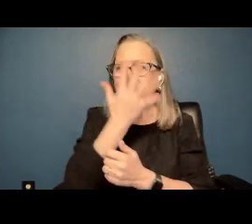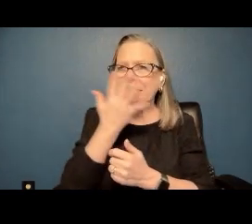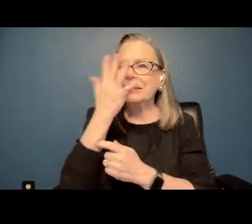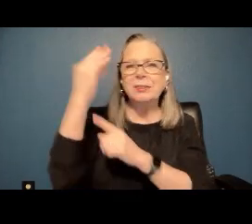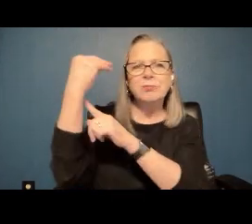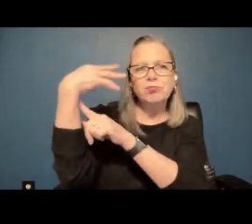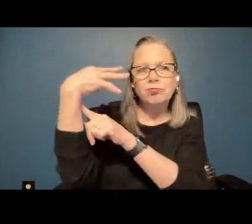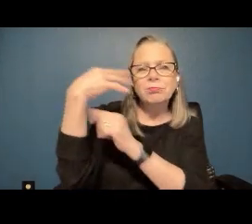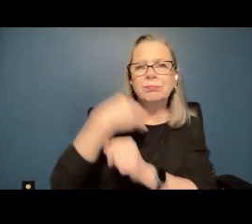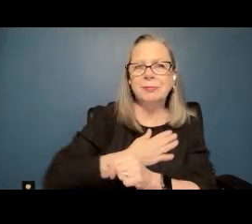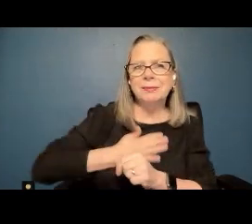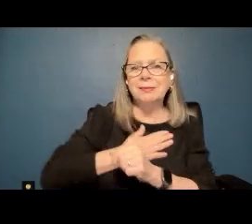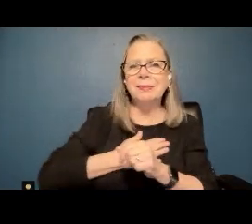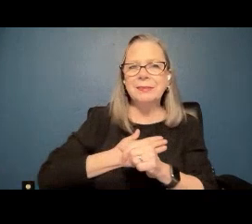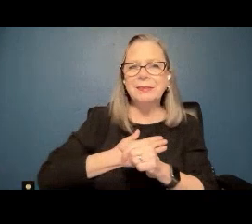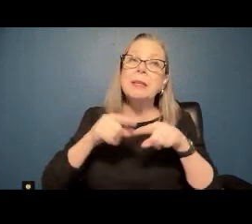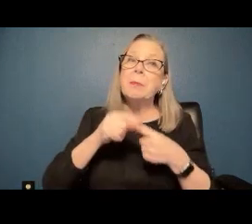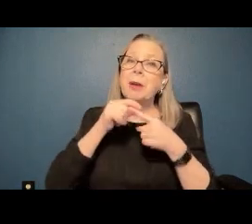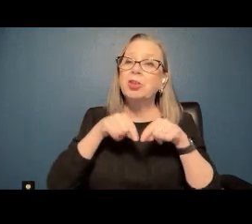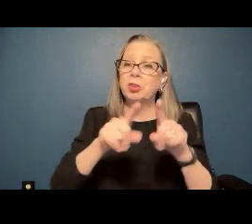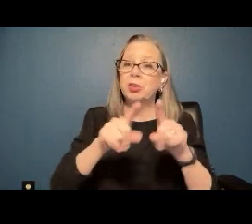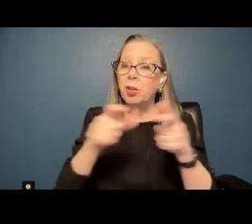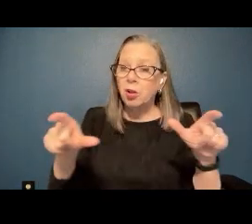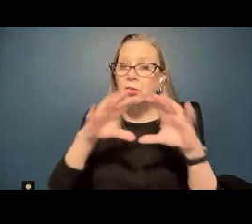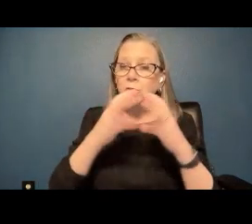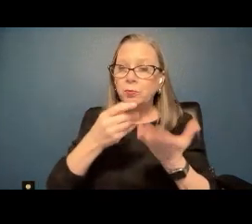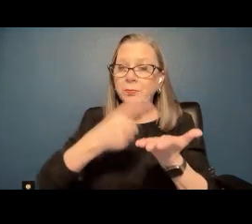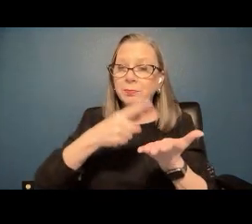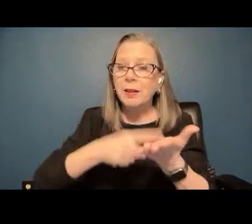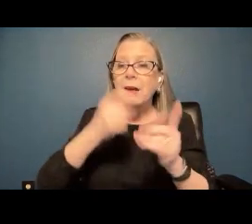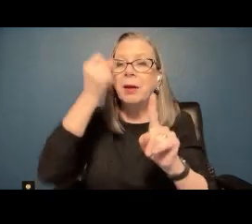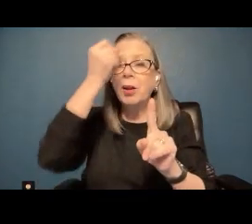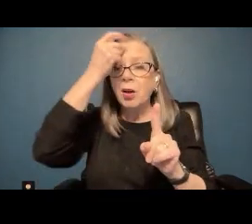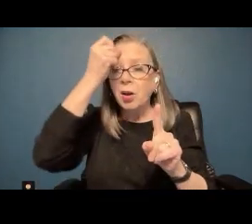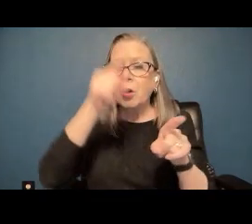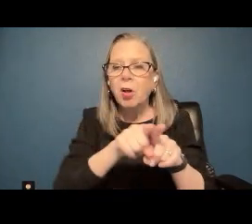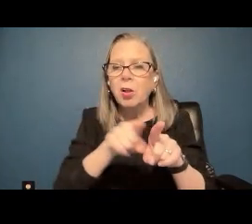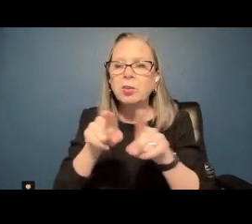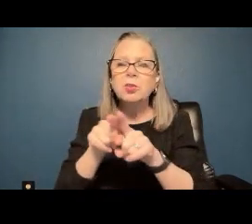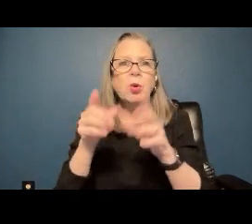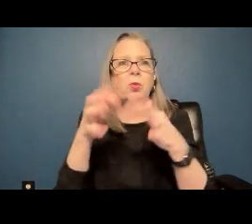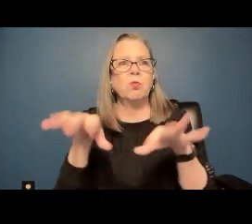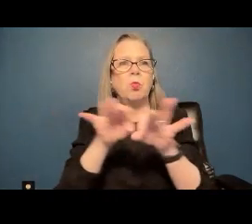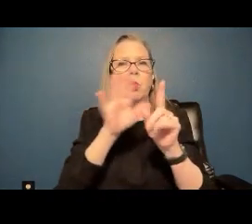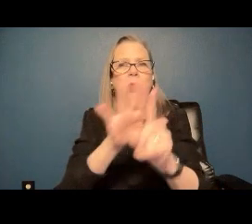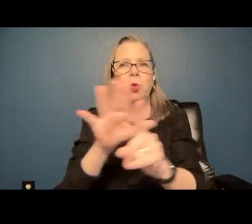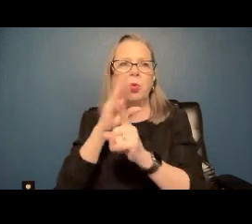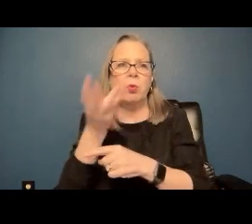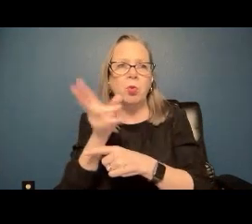However, also prioritize your own needs. So if you need to turn your camera off to regulate or rest,